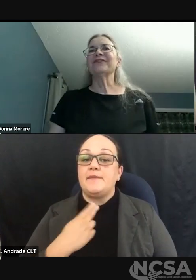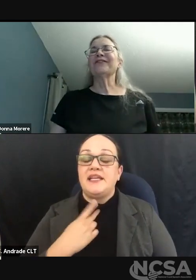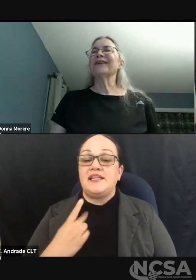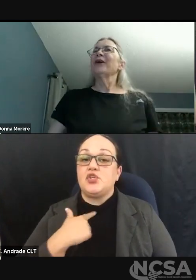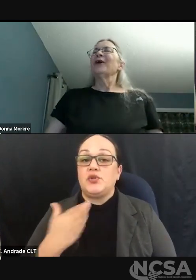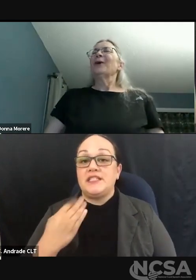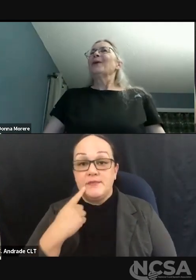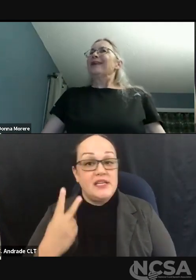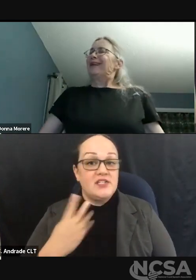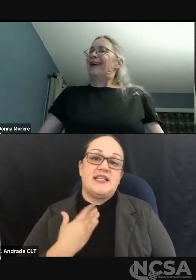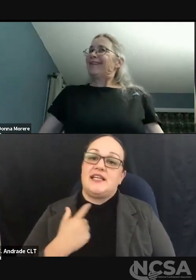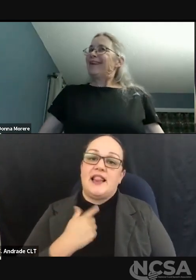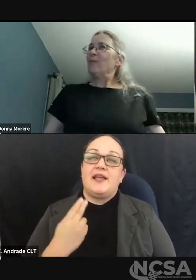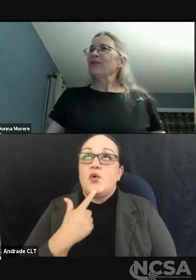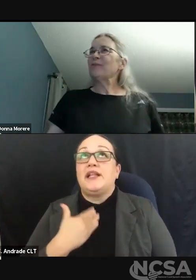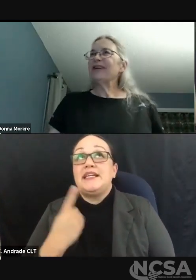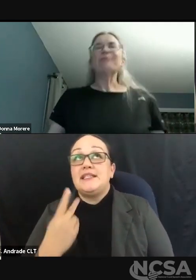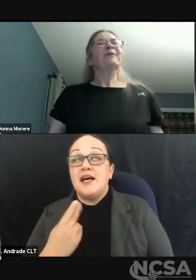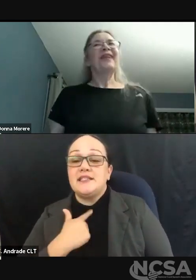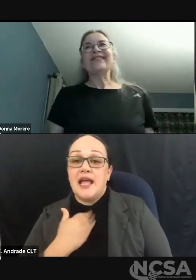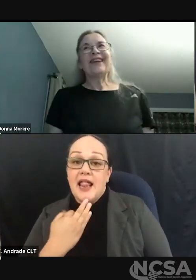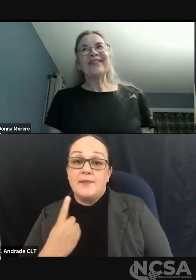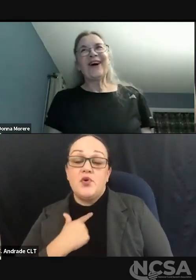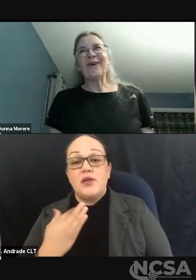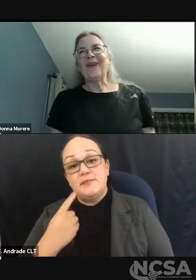Well, it does help with speech, but that's not the goal.